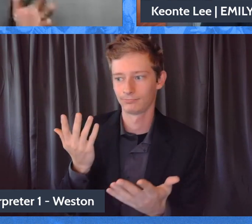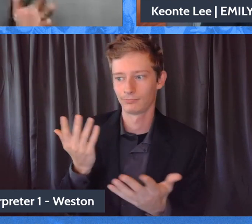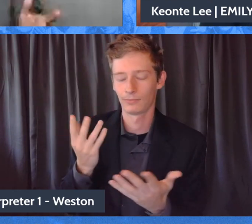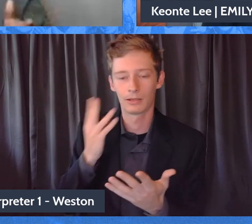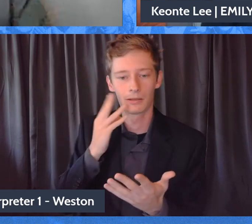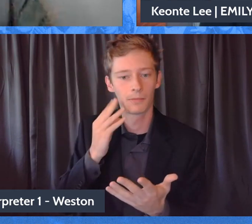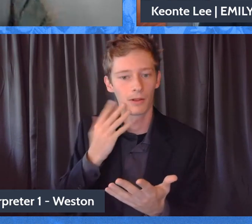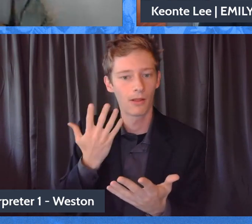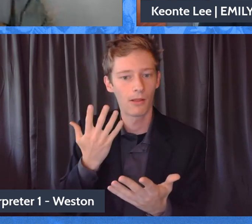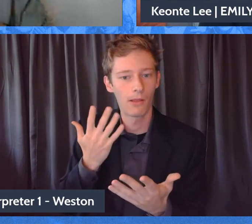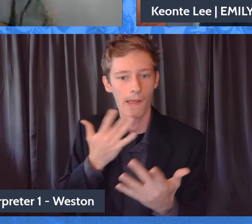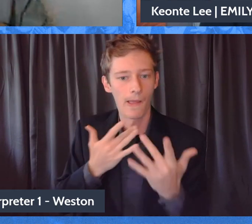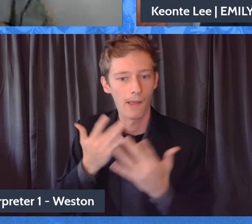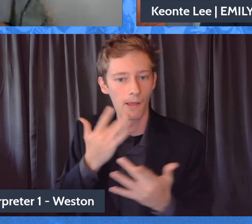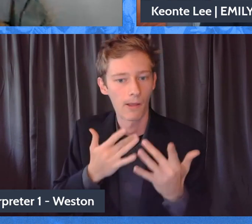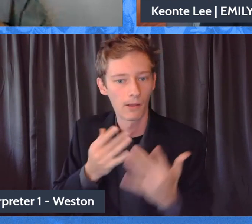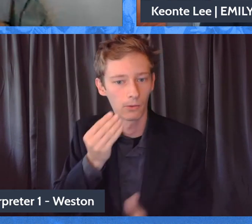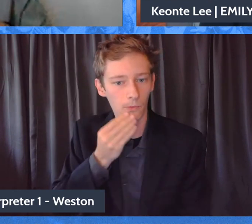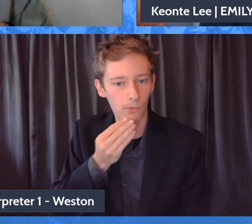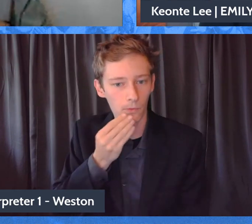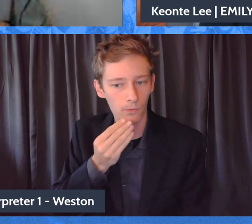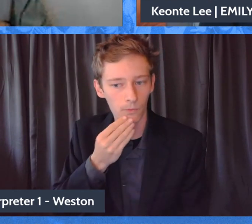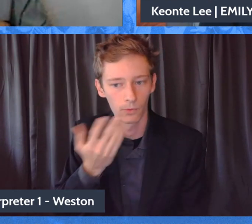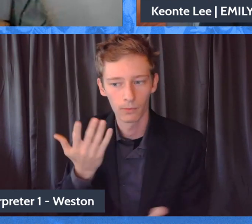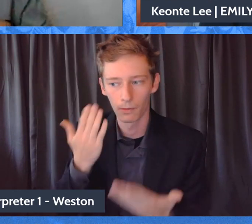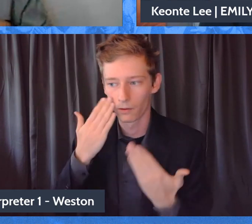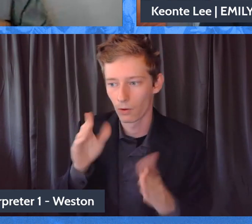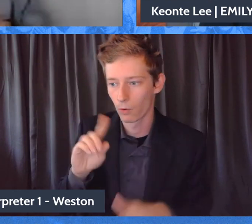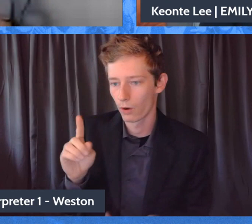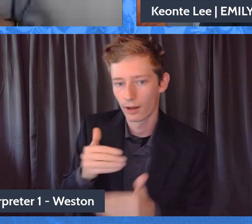or if you were gonna have the lights on in your house.